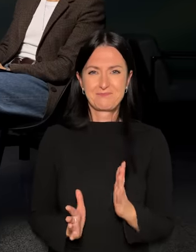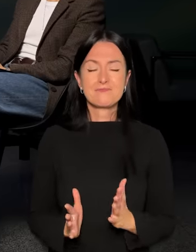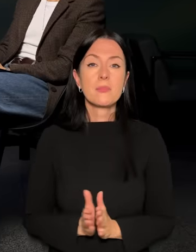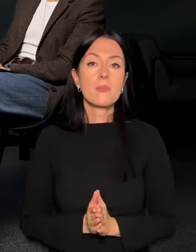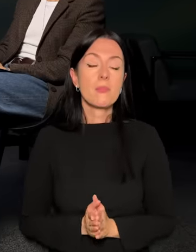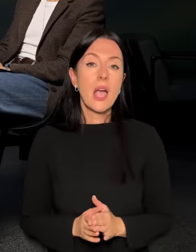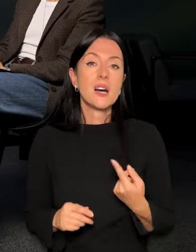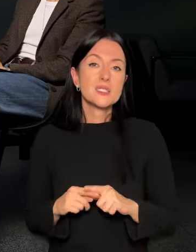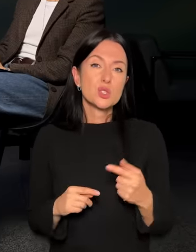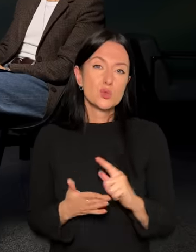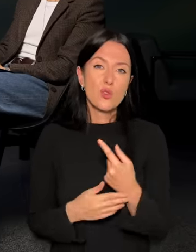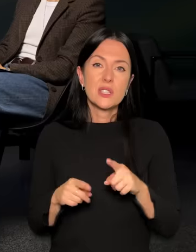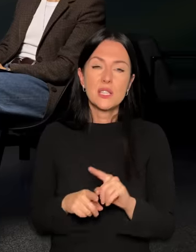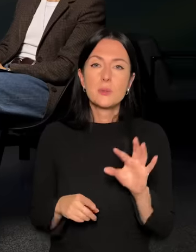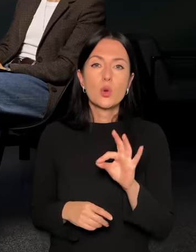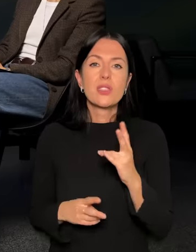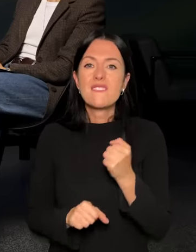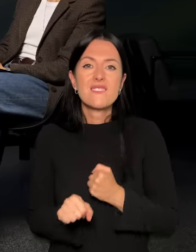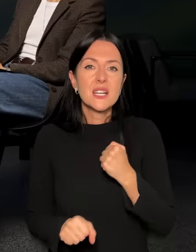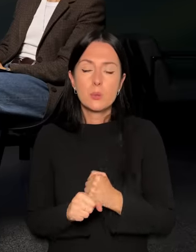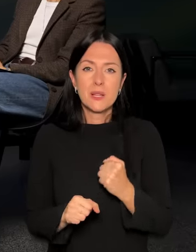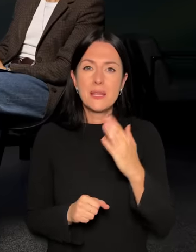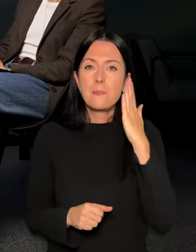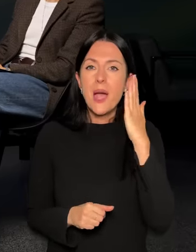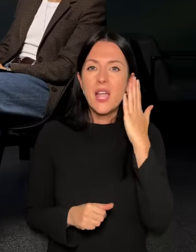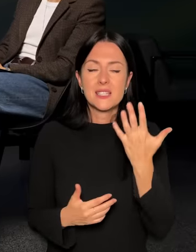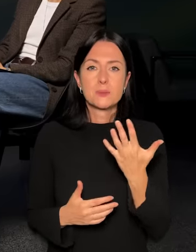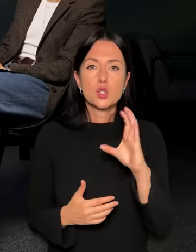This is once again about the undeveloped mechanisms of social interaction,